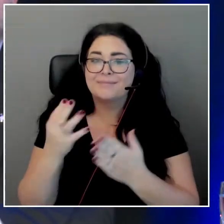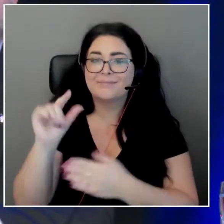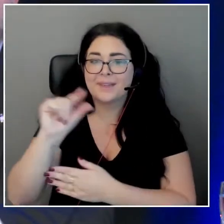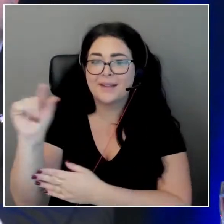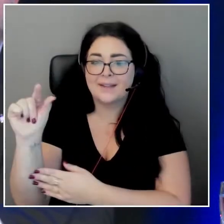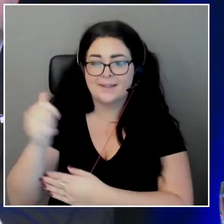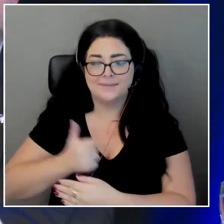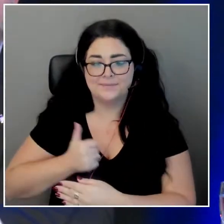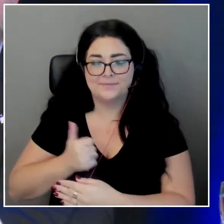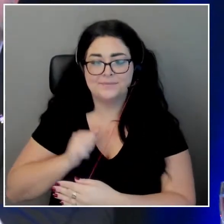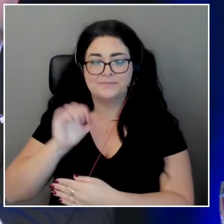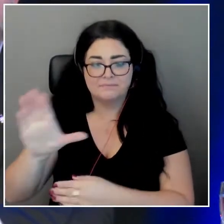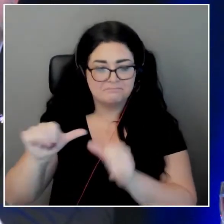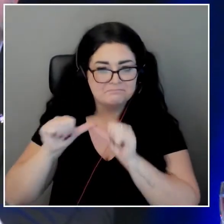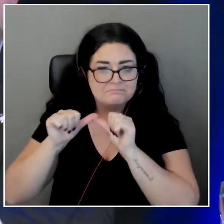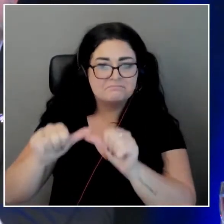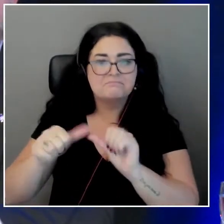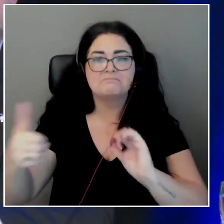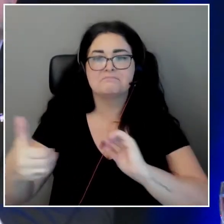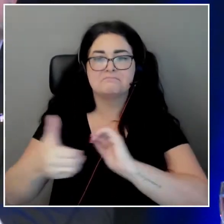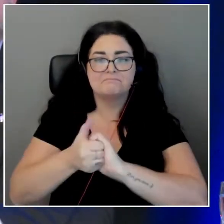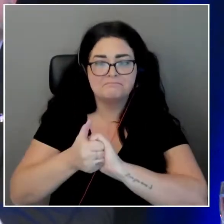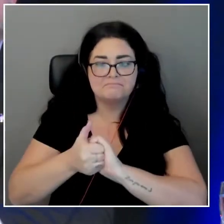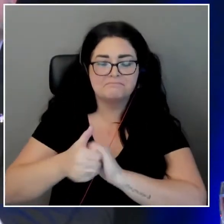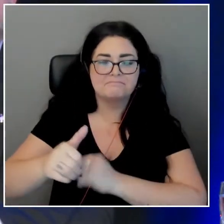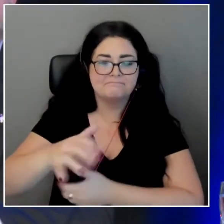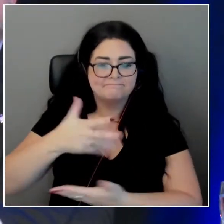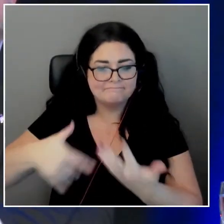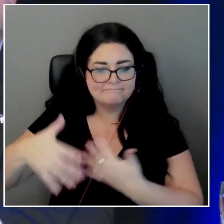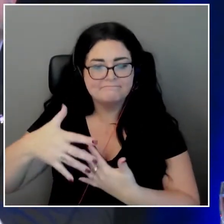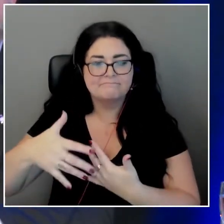ongoing partnership and collaboration as we work together